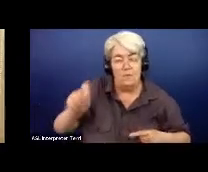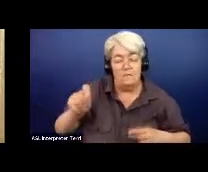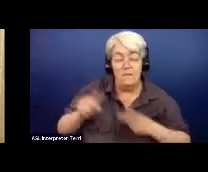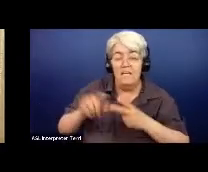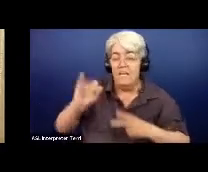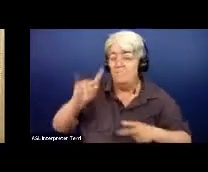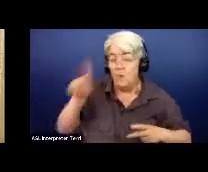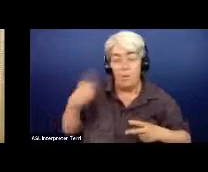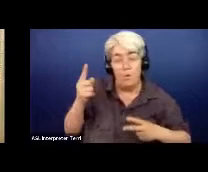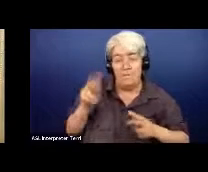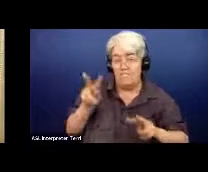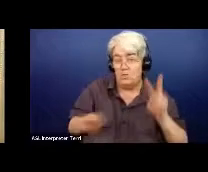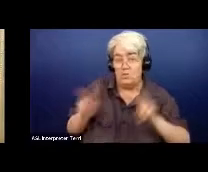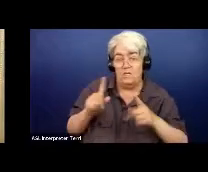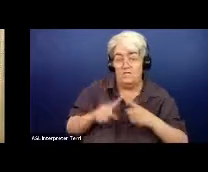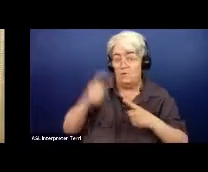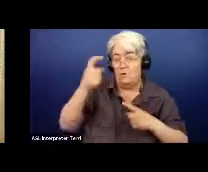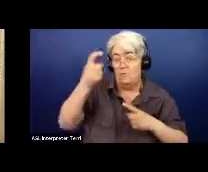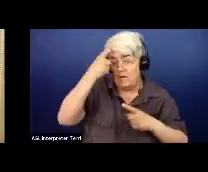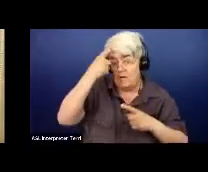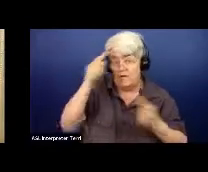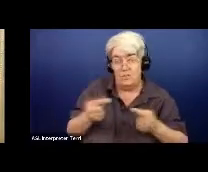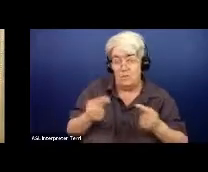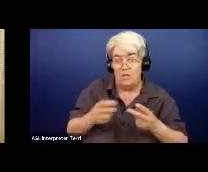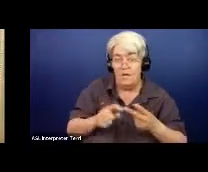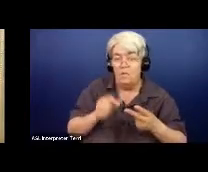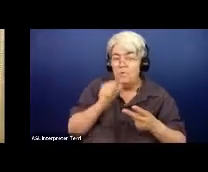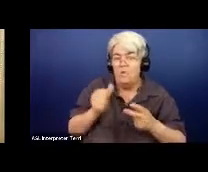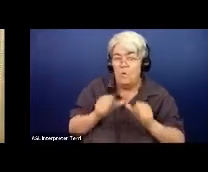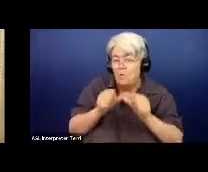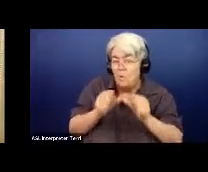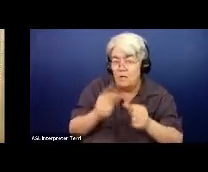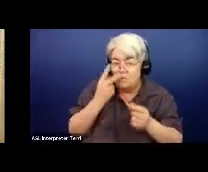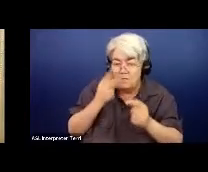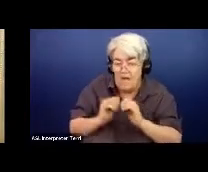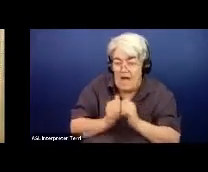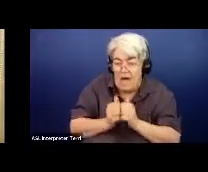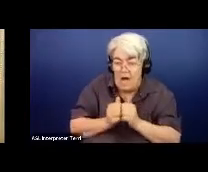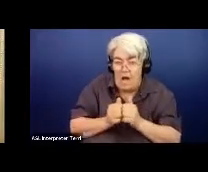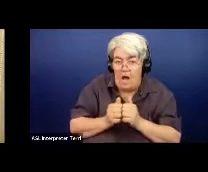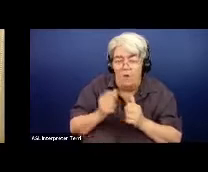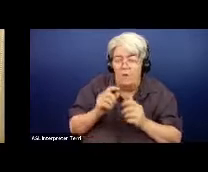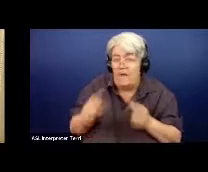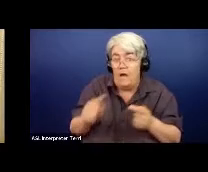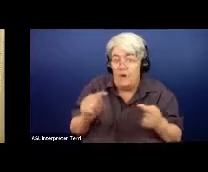brain injury and we don't go on to really understand how the person has impairment, we are really just collecting some numbers.